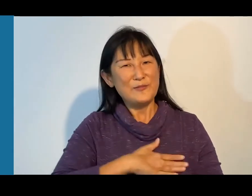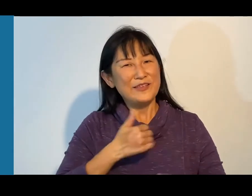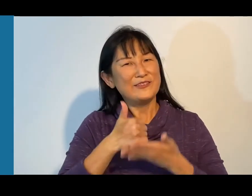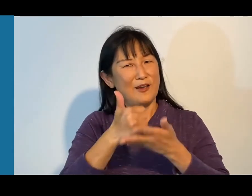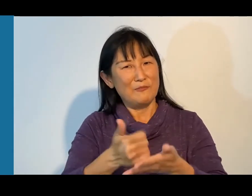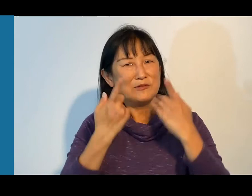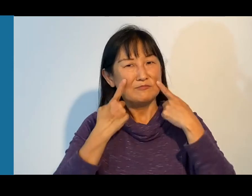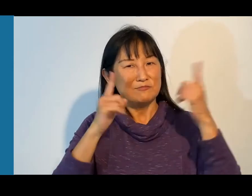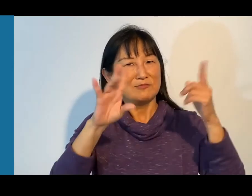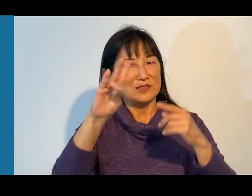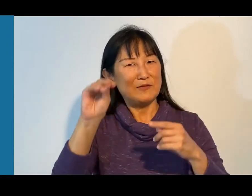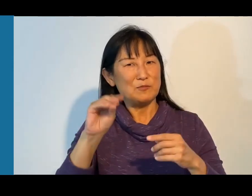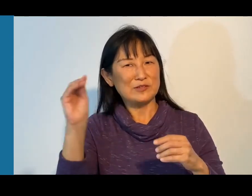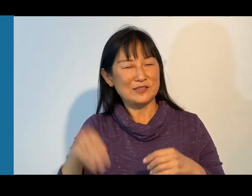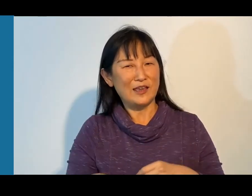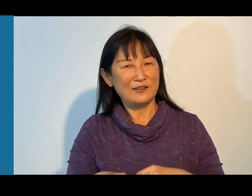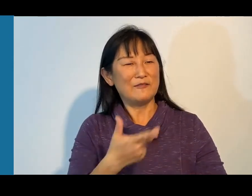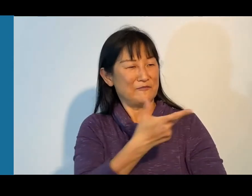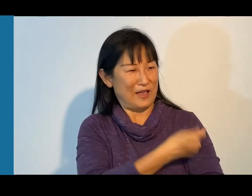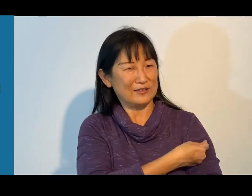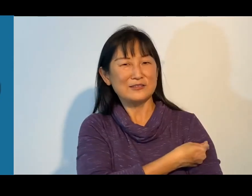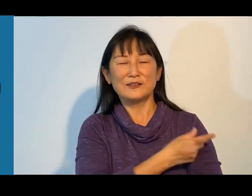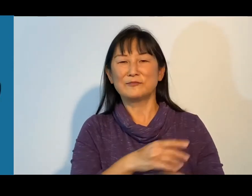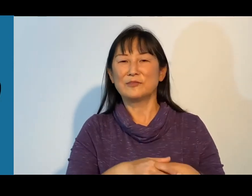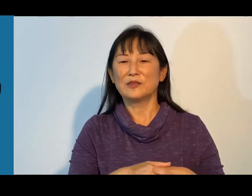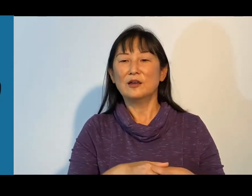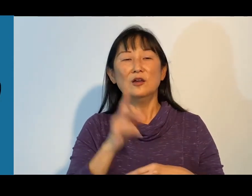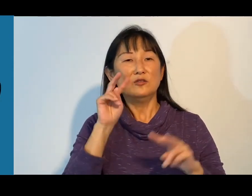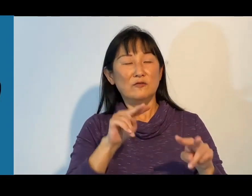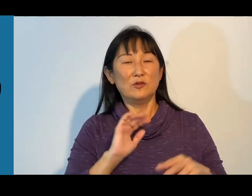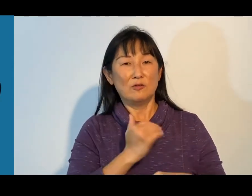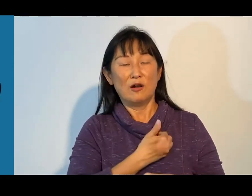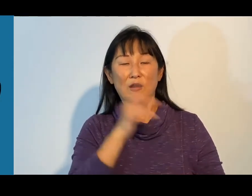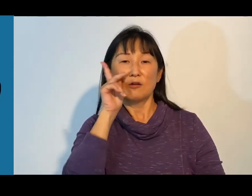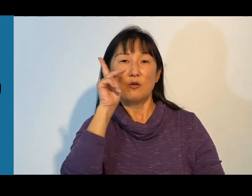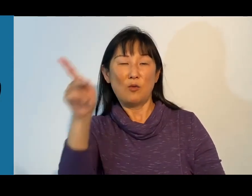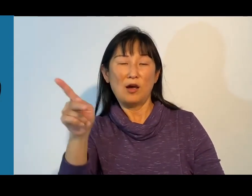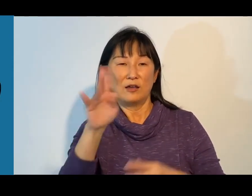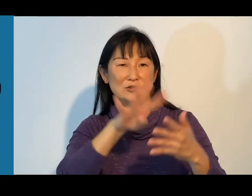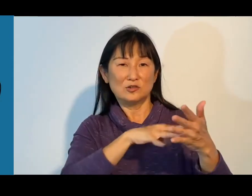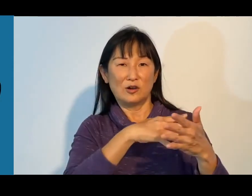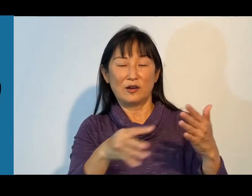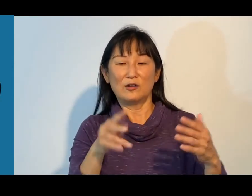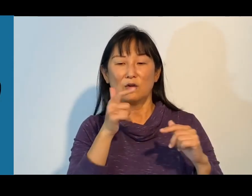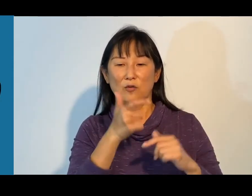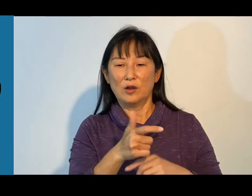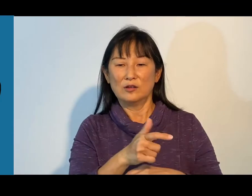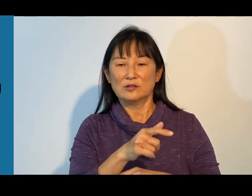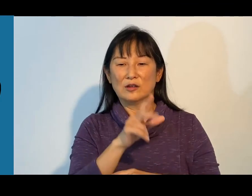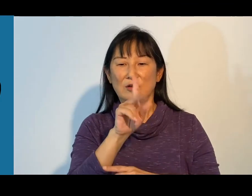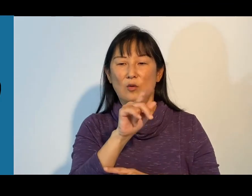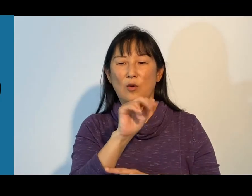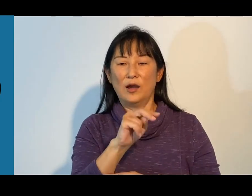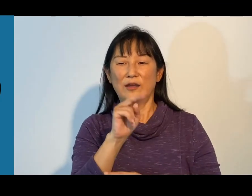To view Kauai’s Tier Chart, visit kauai.gov/covid-19.